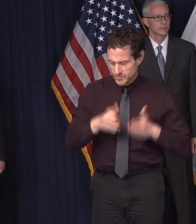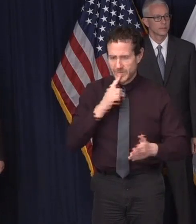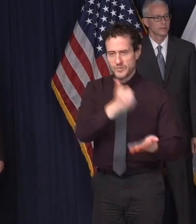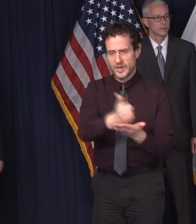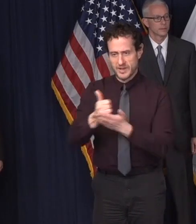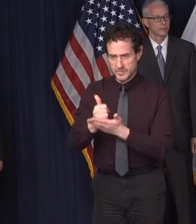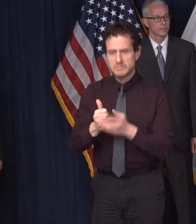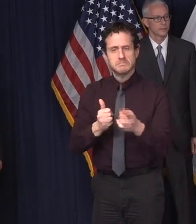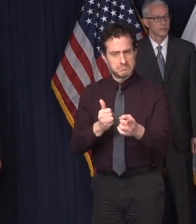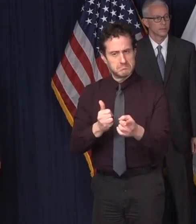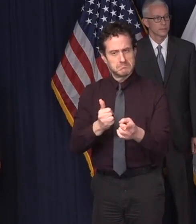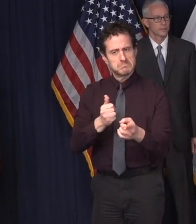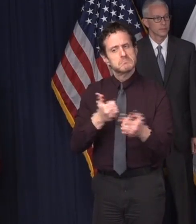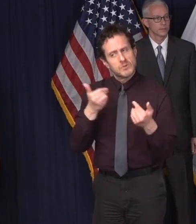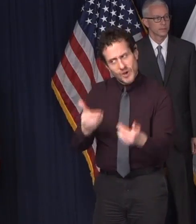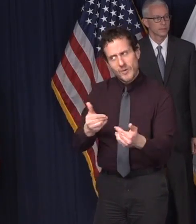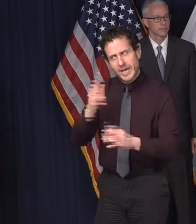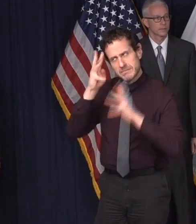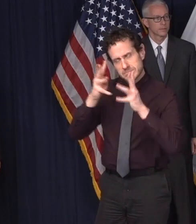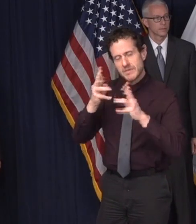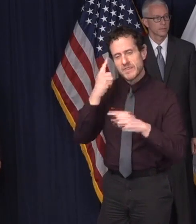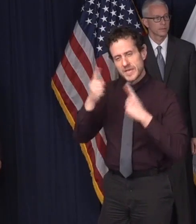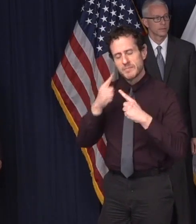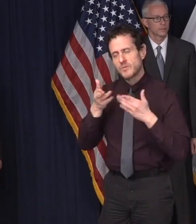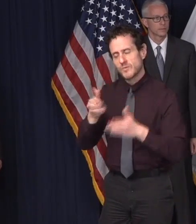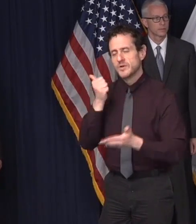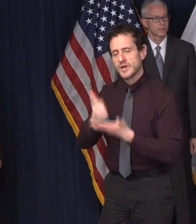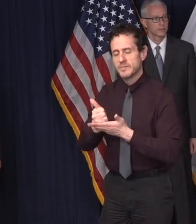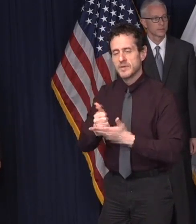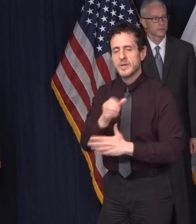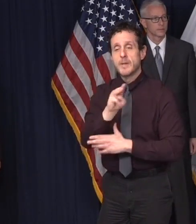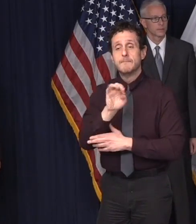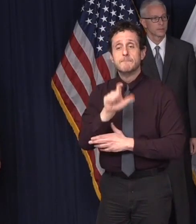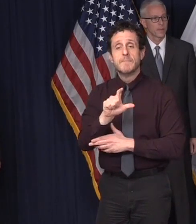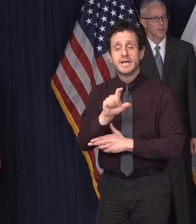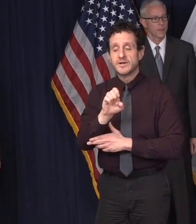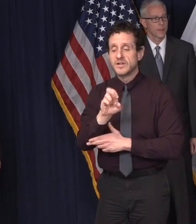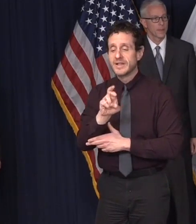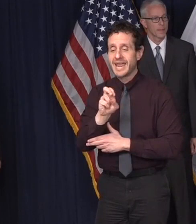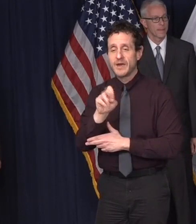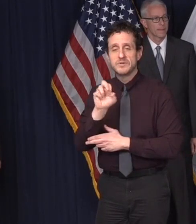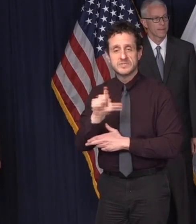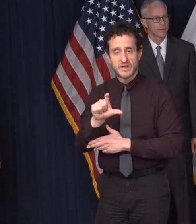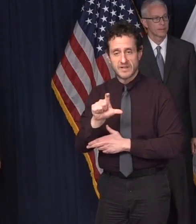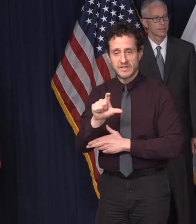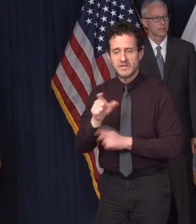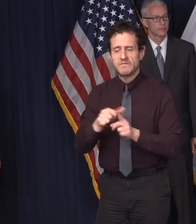IF EVEN IT'S NOT, I BET PEOPLE IN YOUR SCHOOL ARE FINDING A WAY TO HELP.